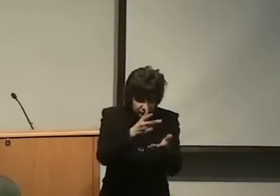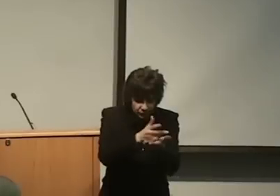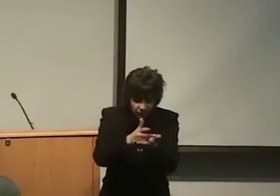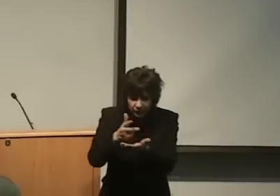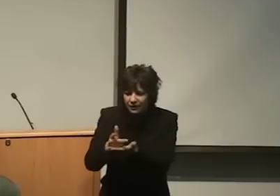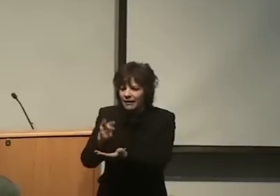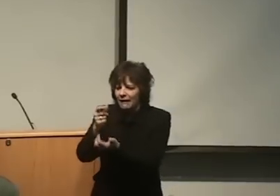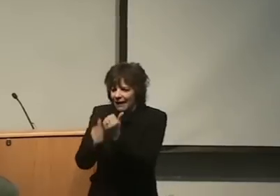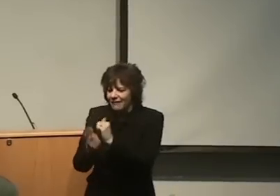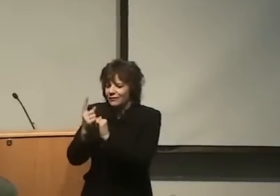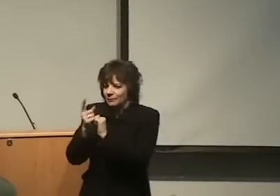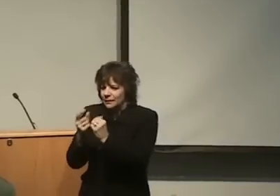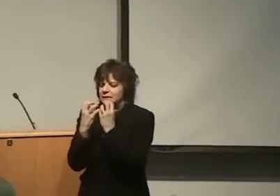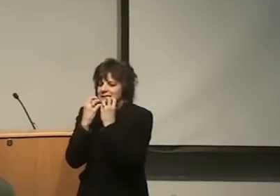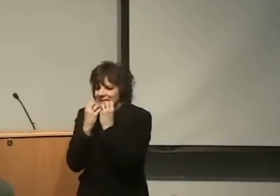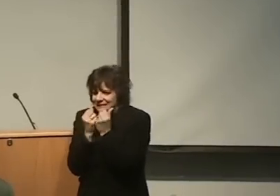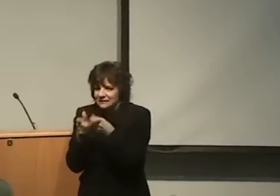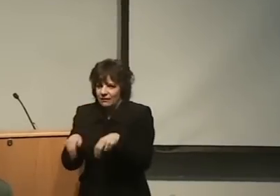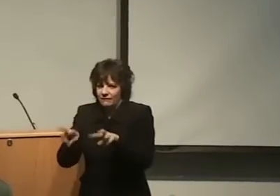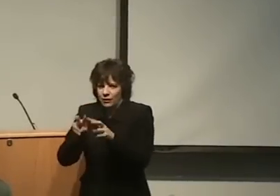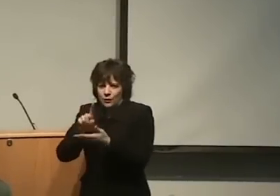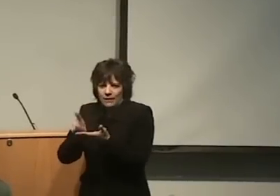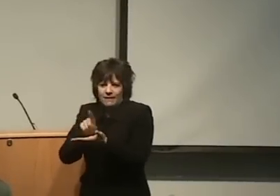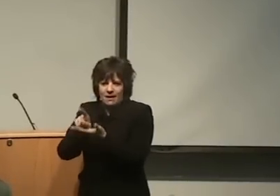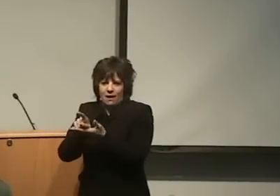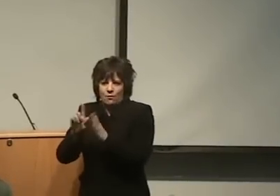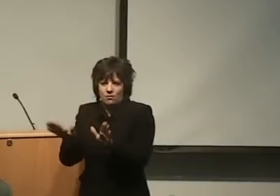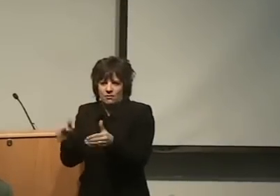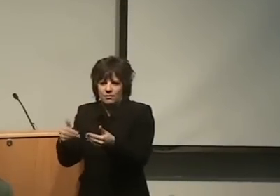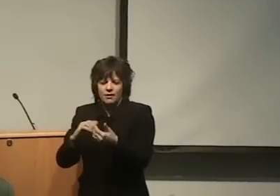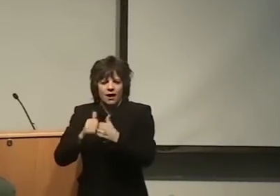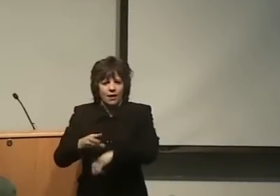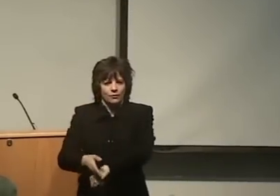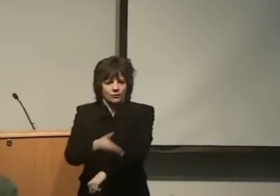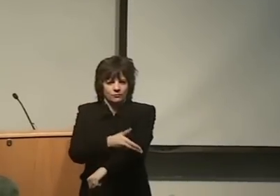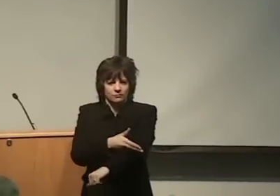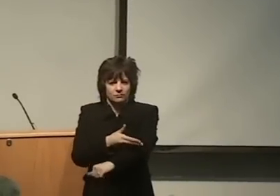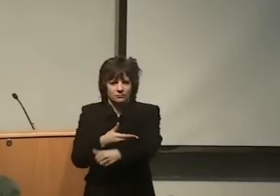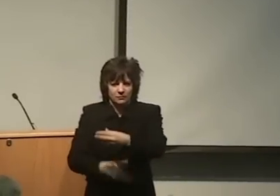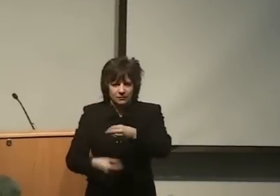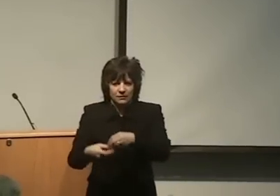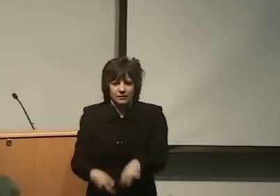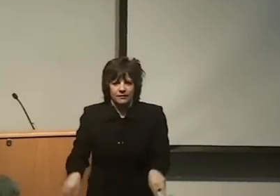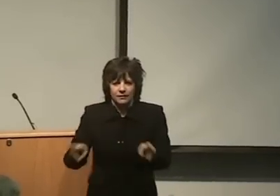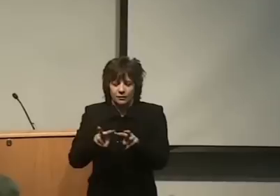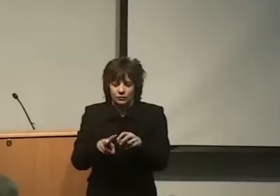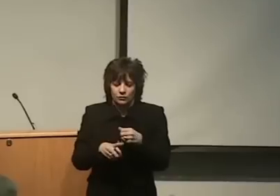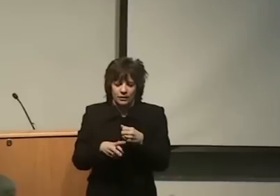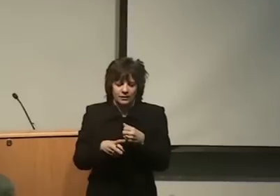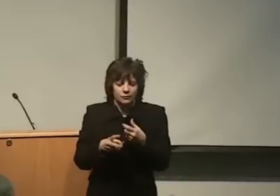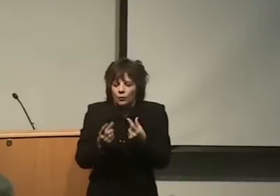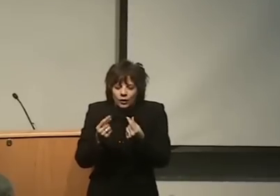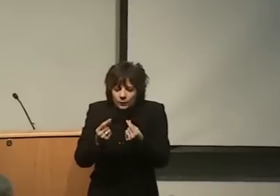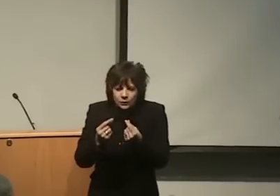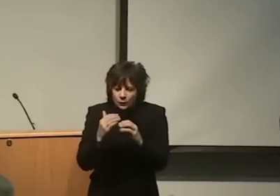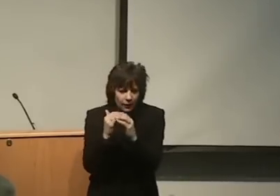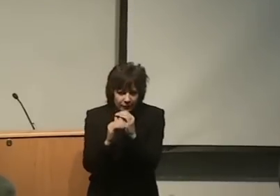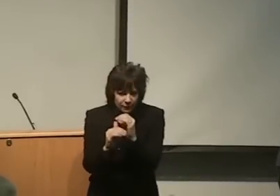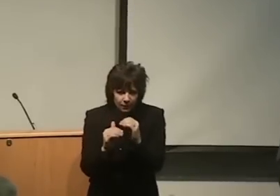for something valuable. So how can we make a little more class time for ourselves and save ourselves some of the work. What could we do on email?